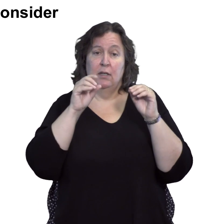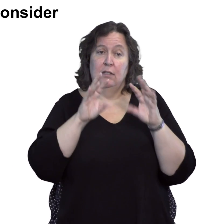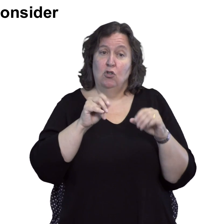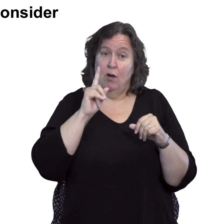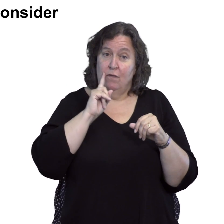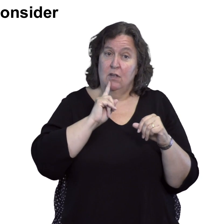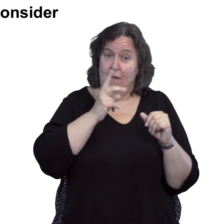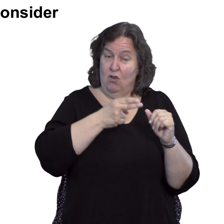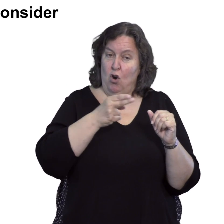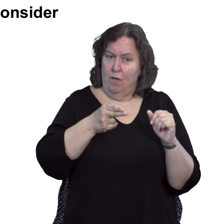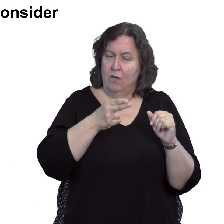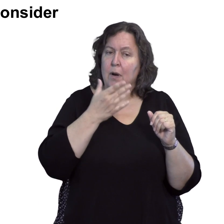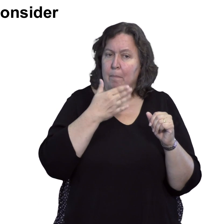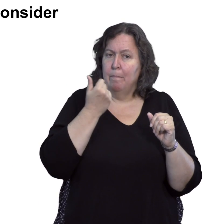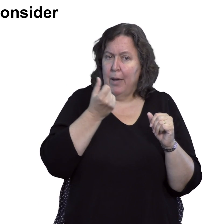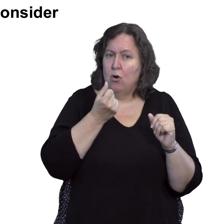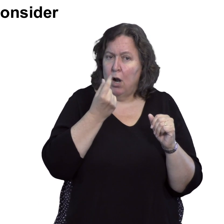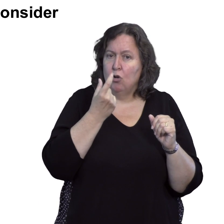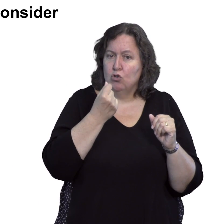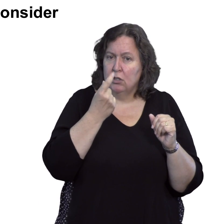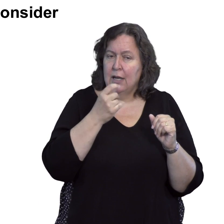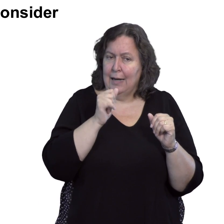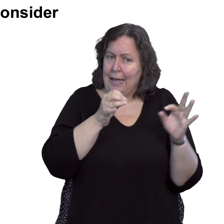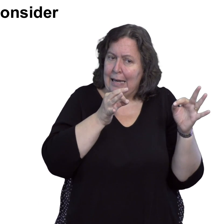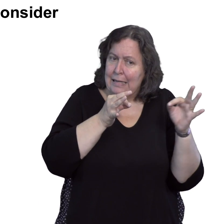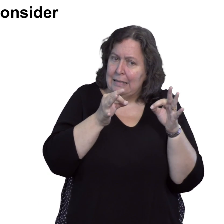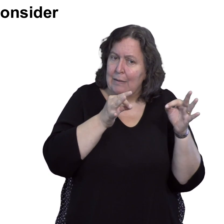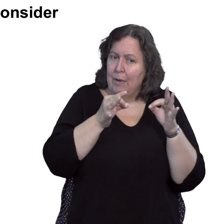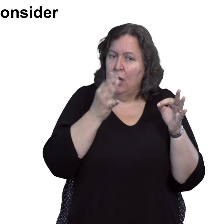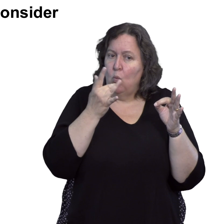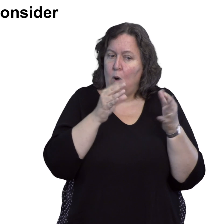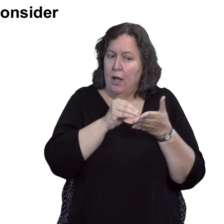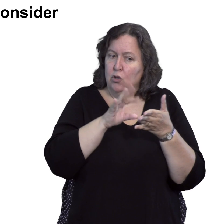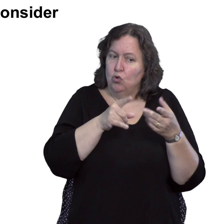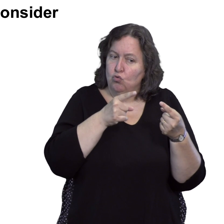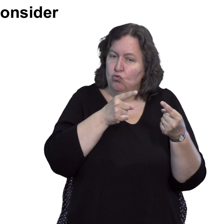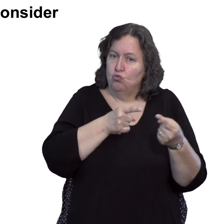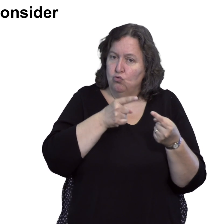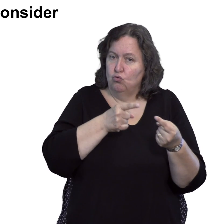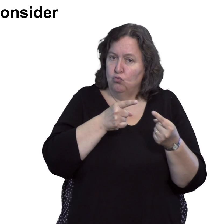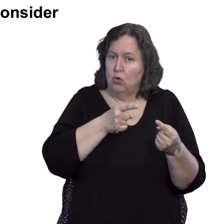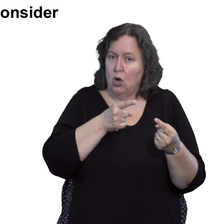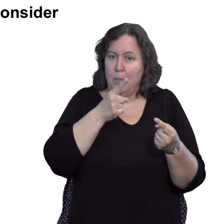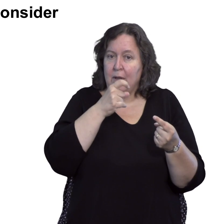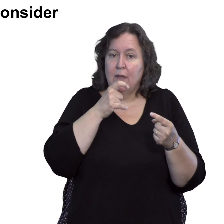Teachers of deaf/hard of hearing better understand and should be able to explain why students struggle